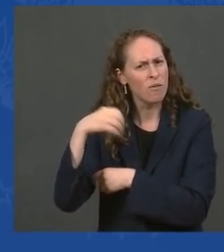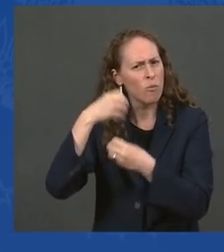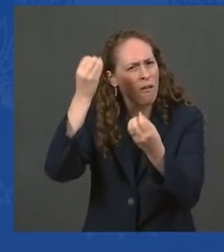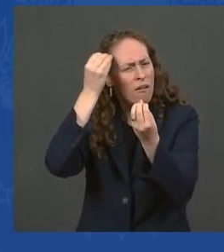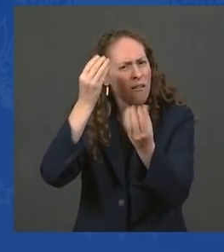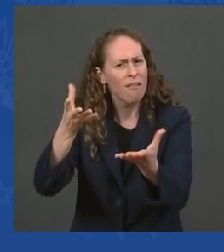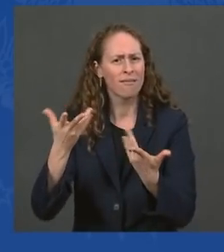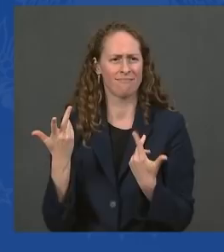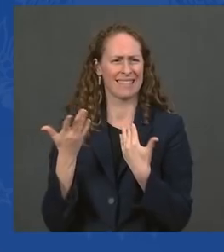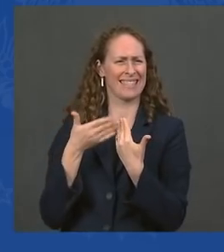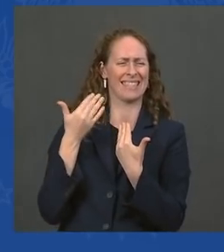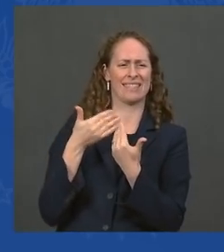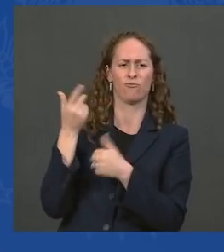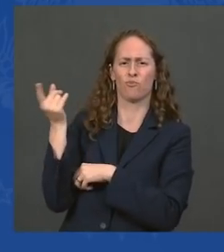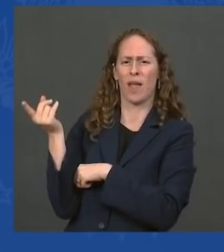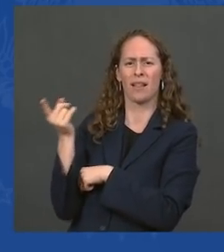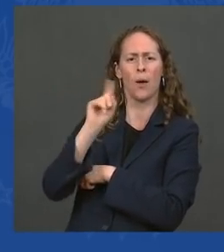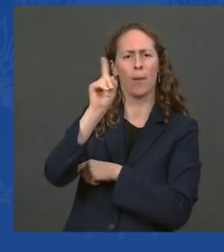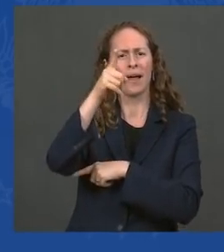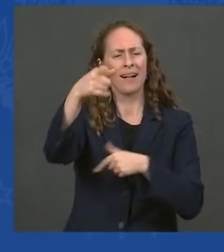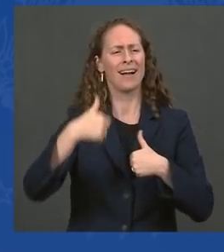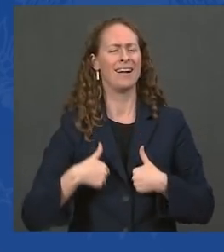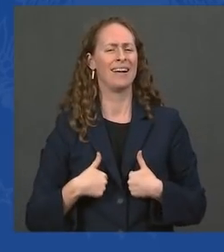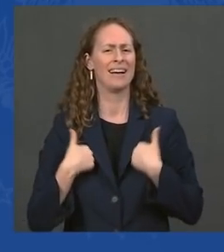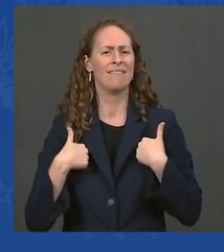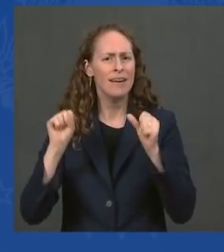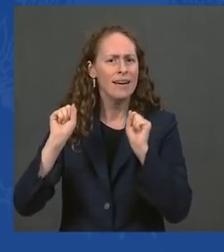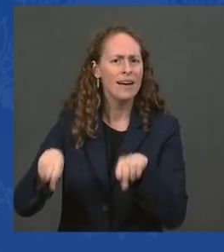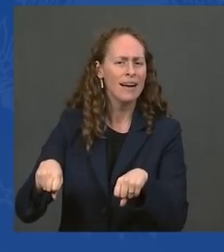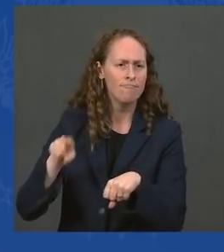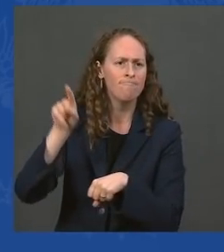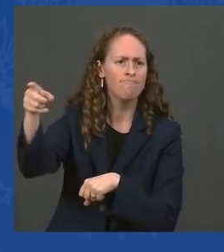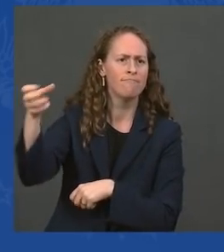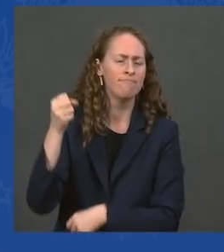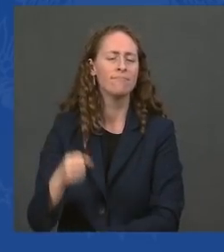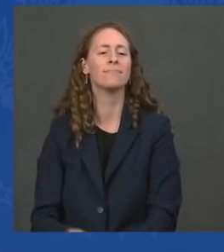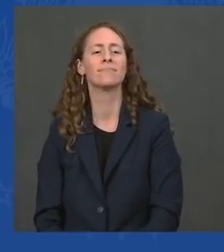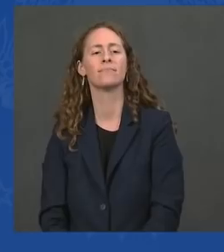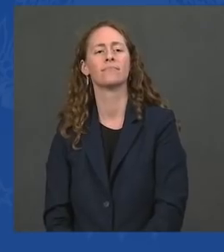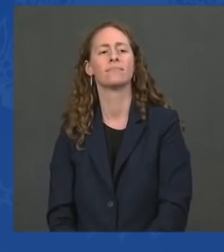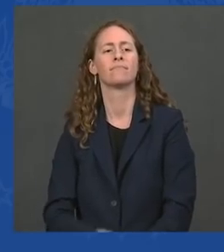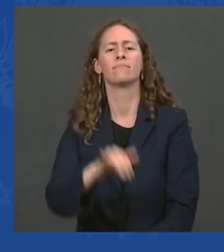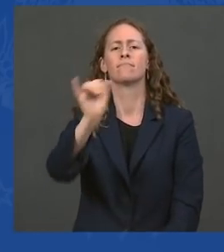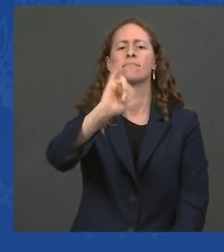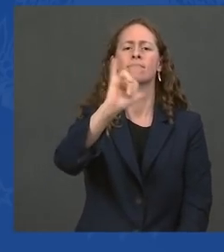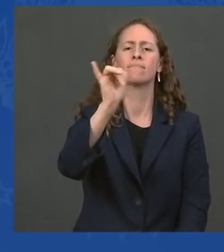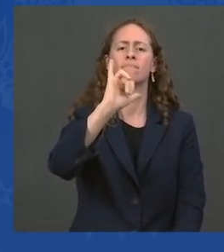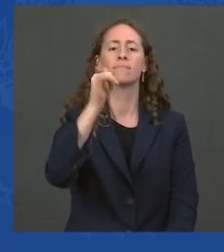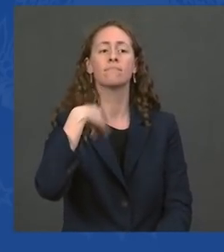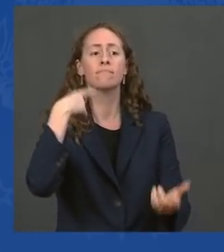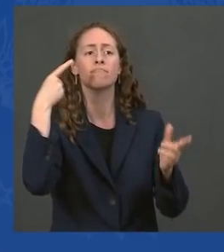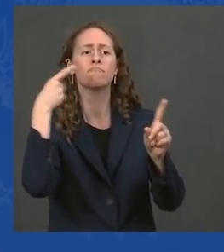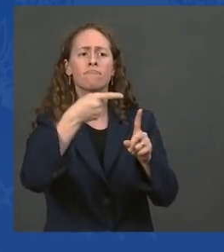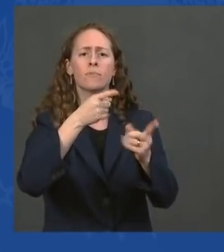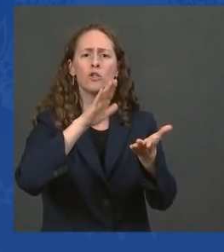Third point I'd like to make: We need to continue to keep our schools and our students safe. Ninety-six percent of school